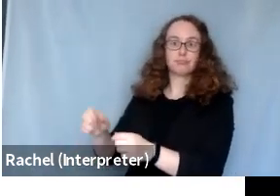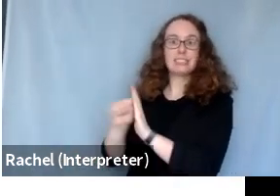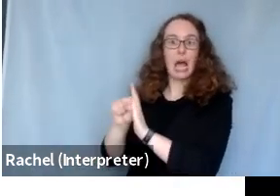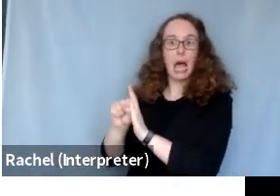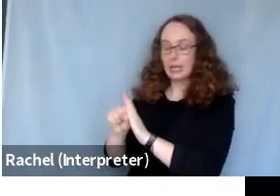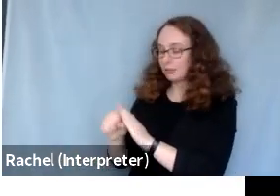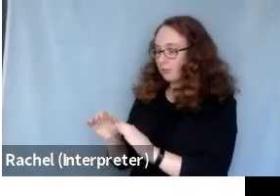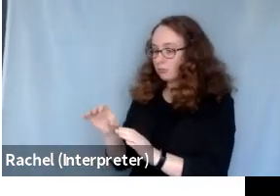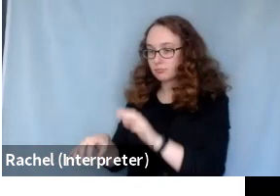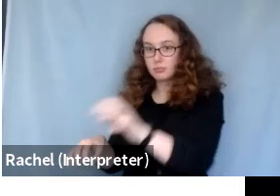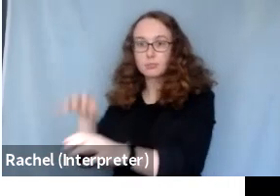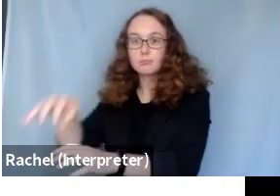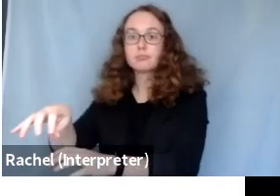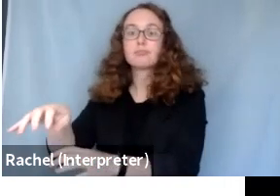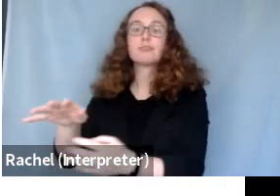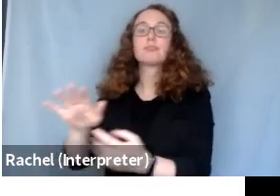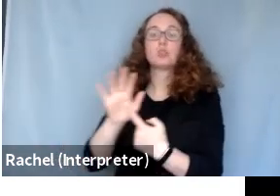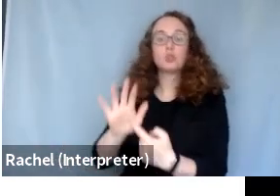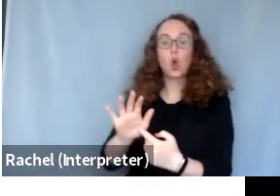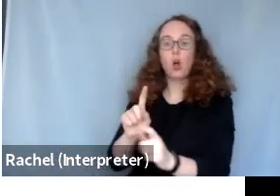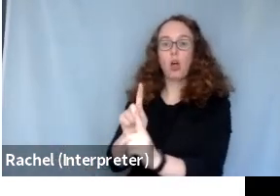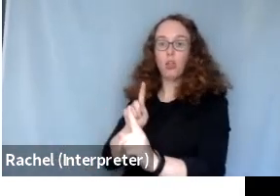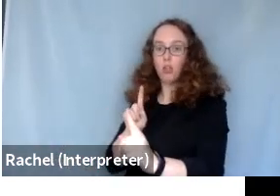the store, traditionally just like any other retail store we have